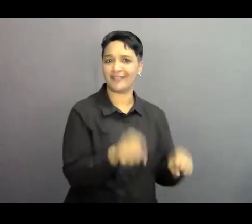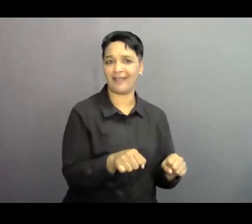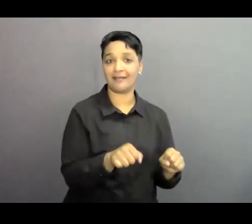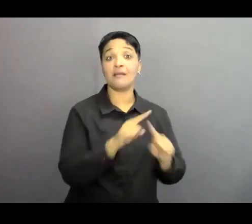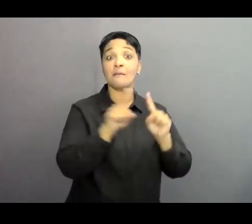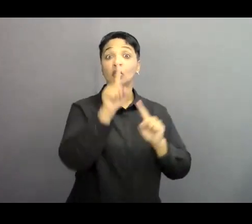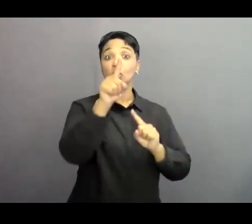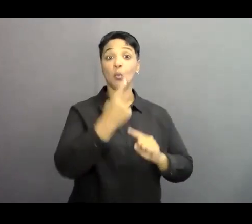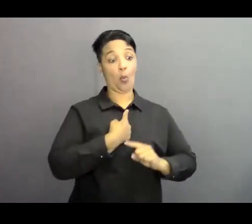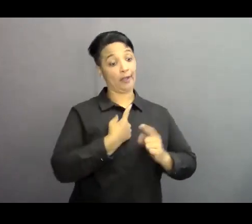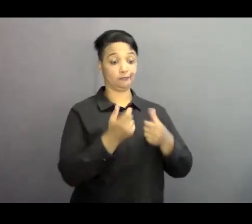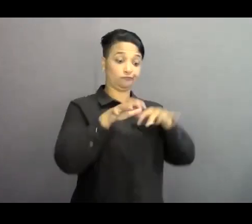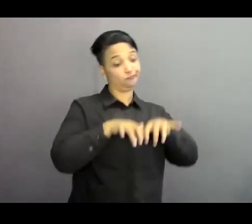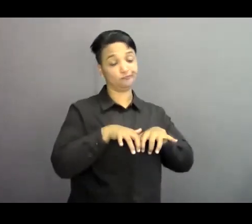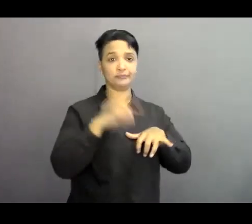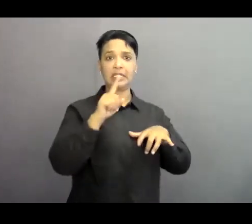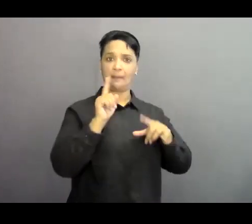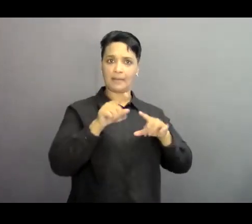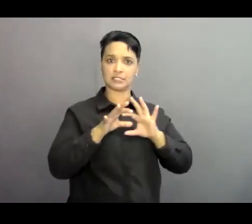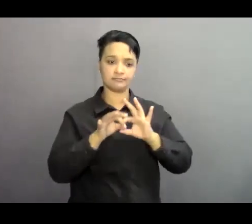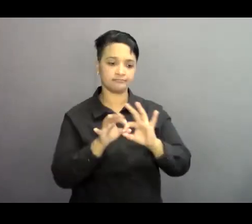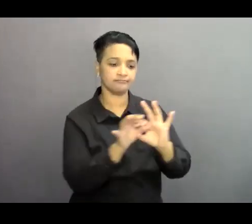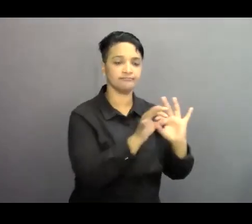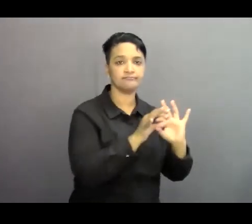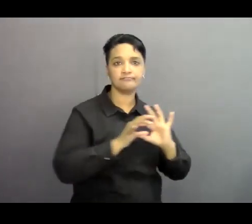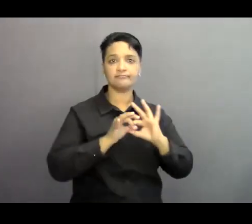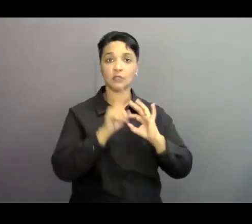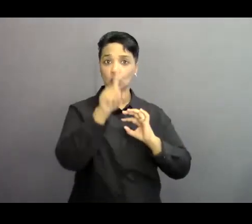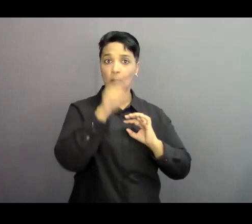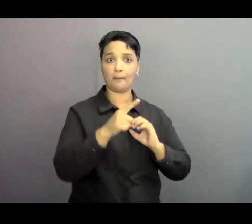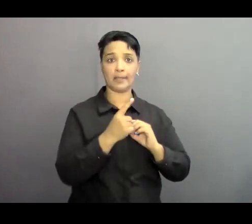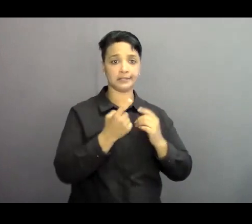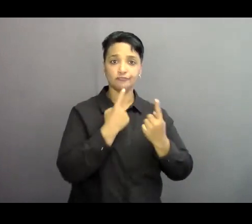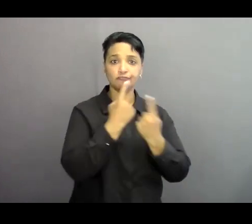with your team members. So you should really be talking to people in your team about